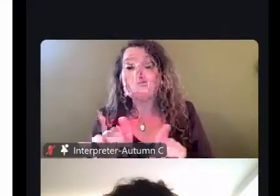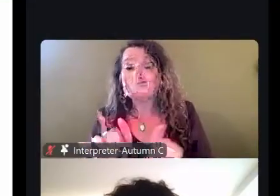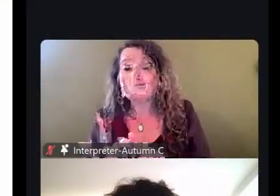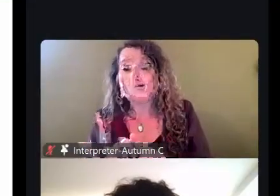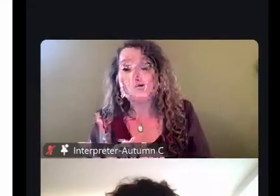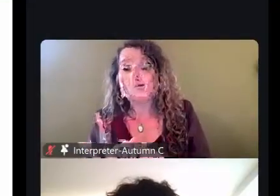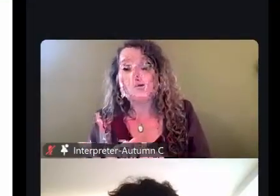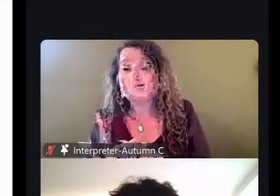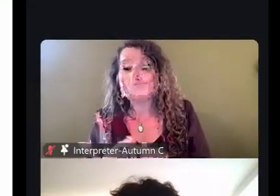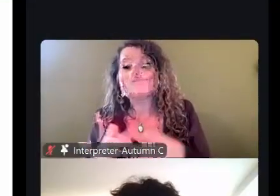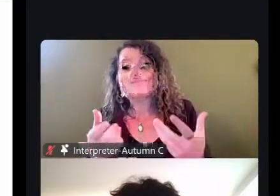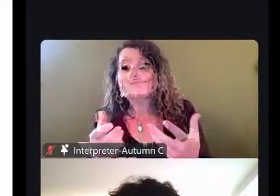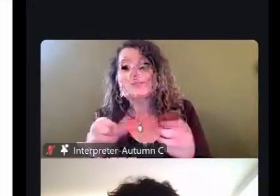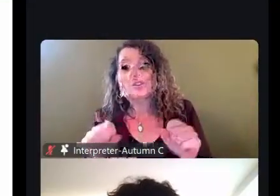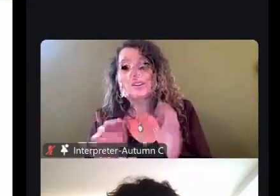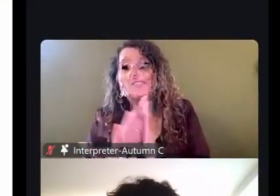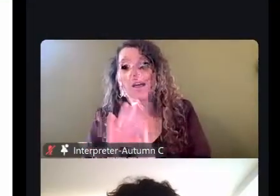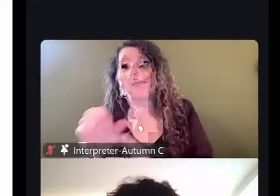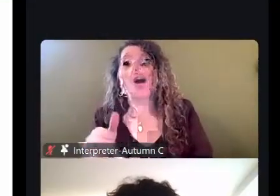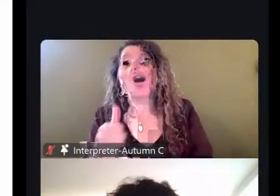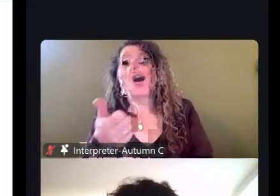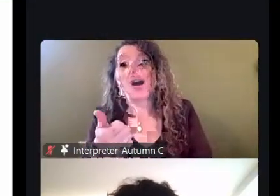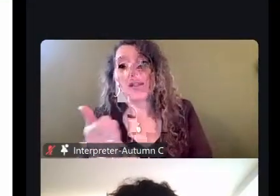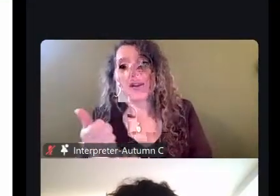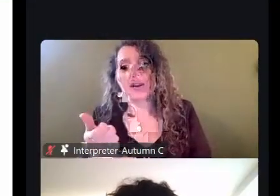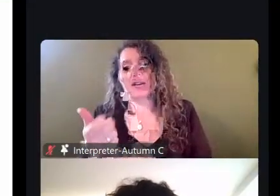comorbidities, so additional conditions across the lifespan.